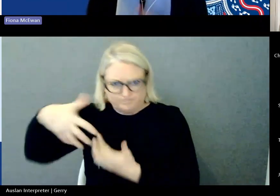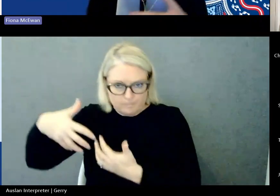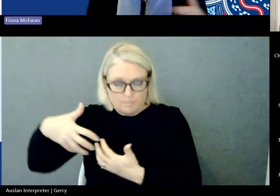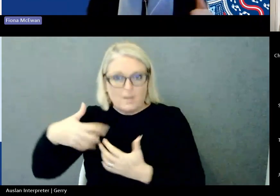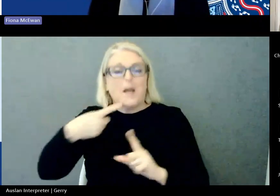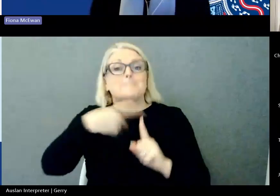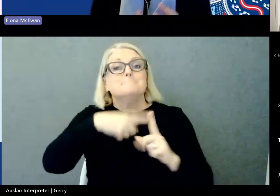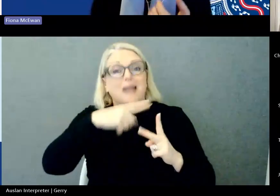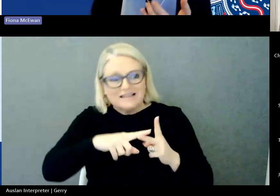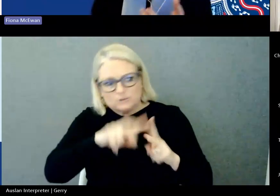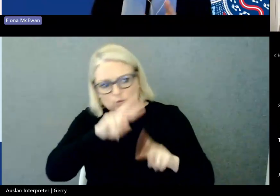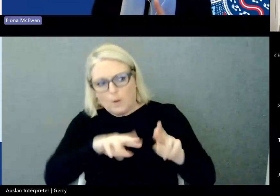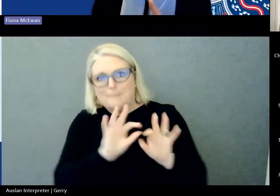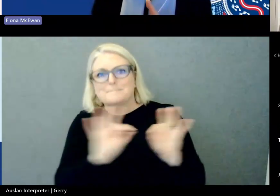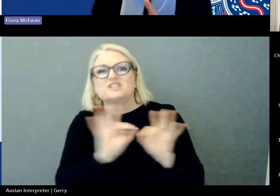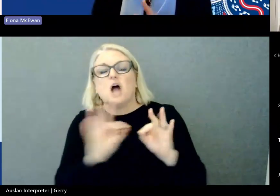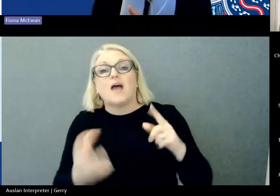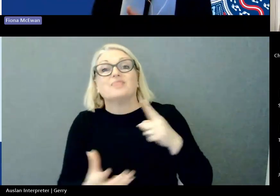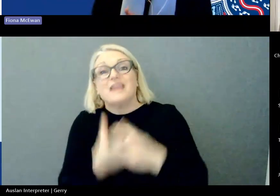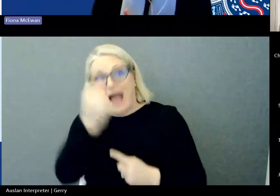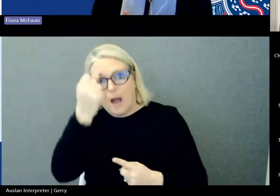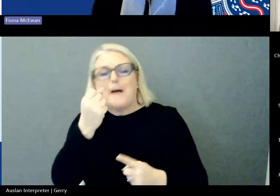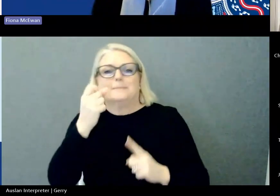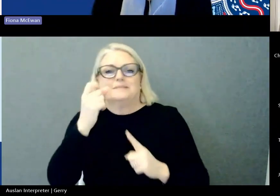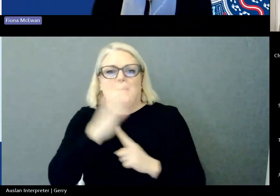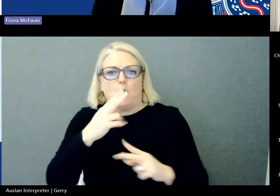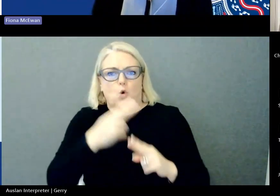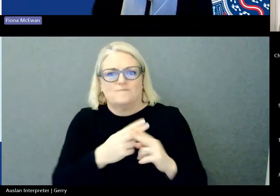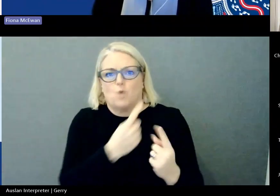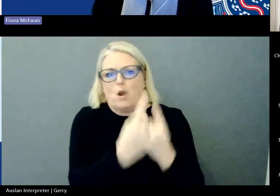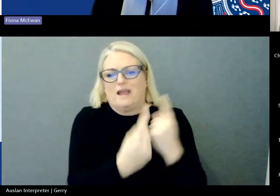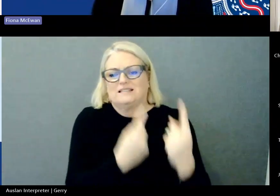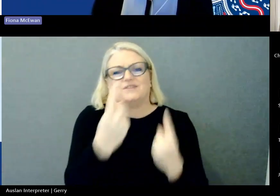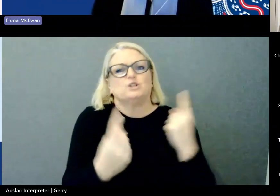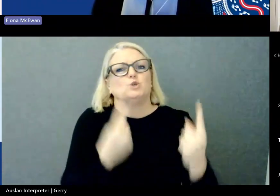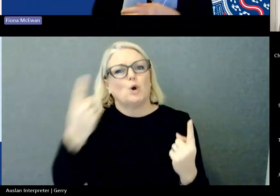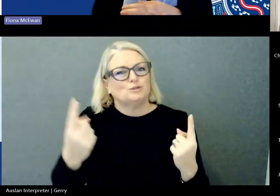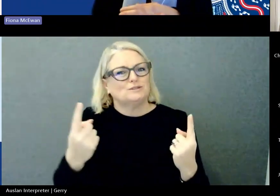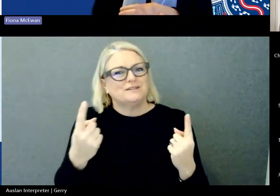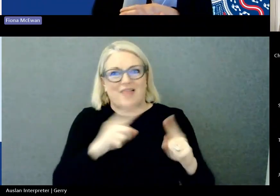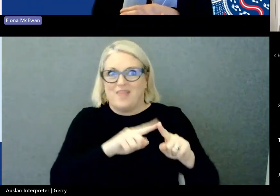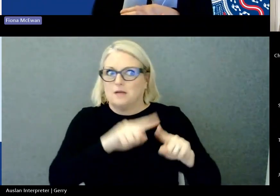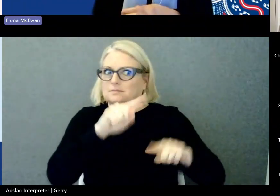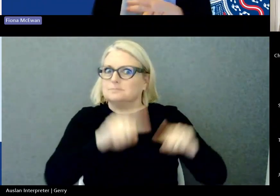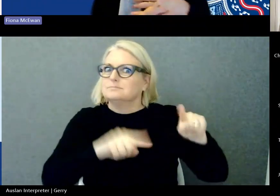and that's different for everyone. And I know that comes up a lot in the research we do at Trustee and Guardian, particularly with customers